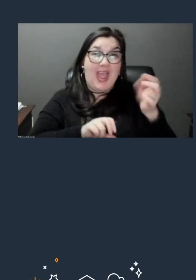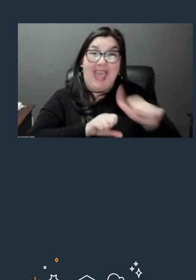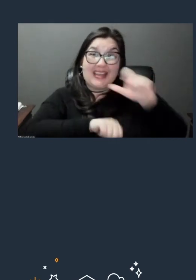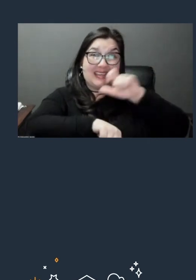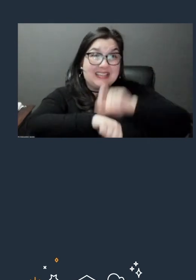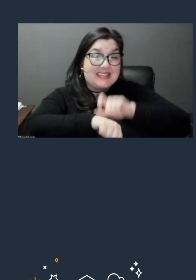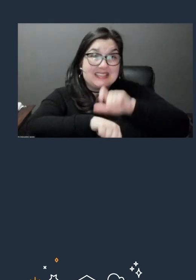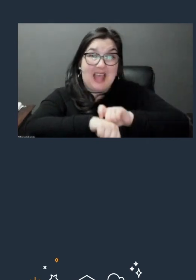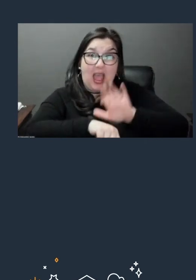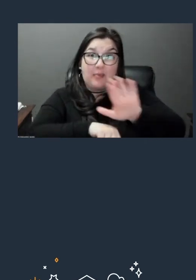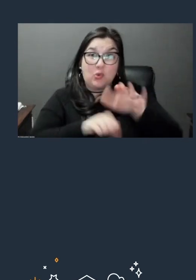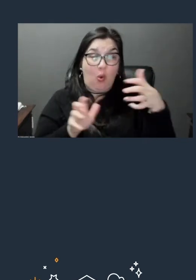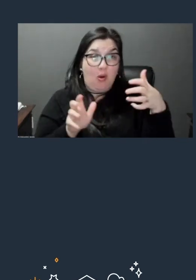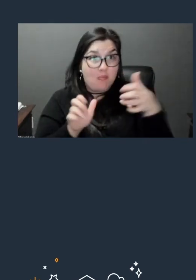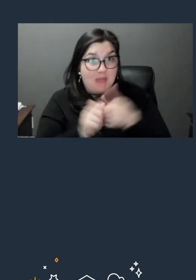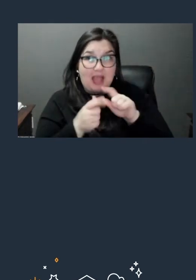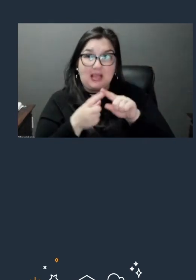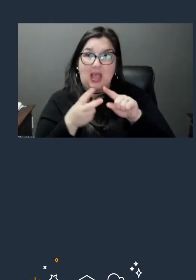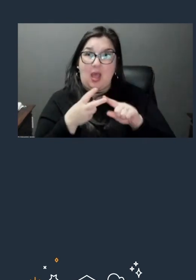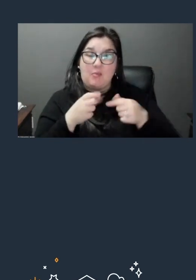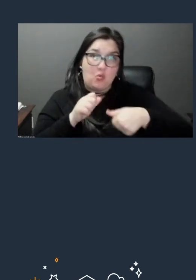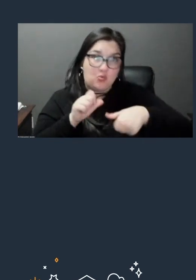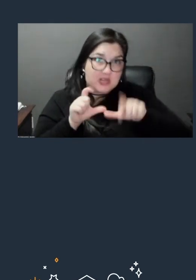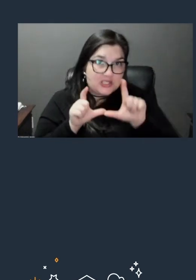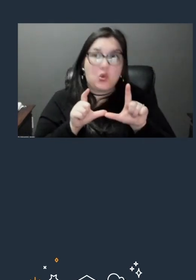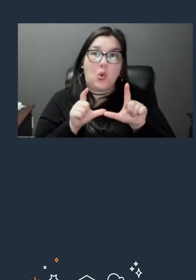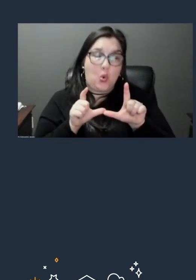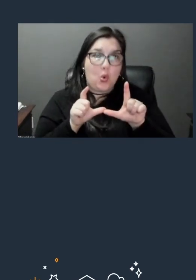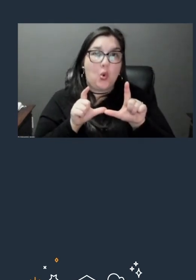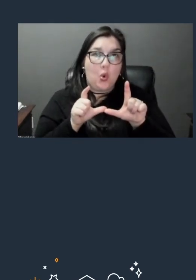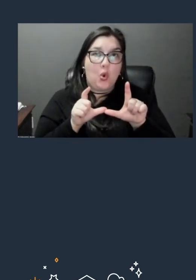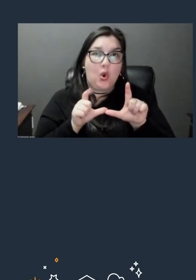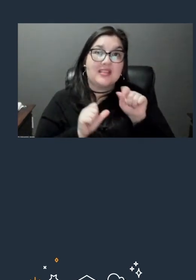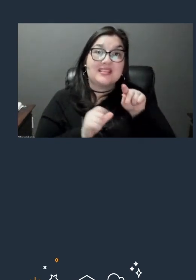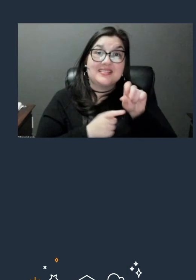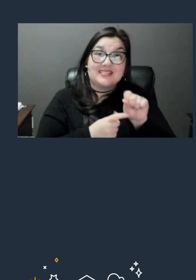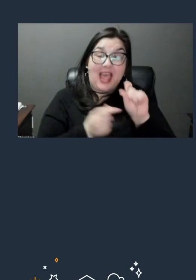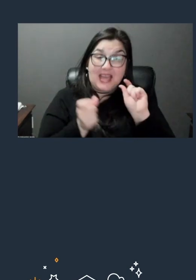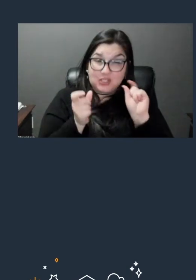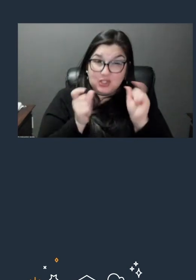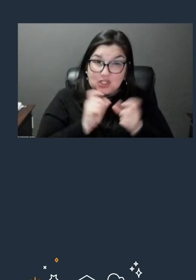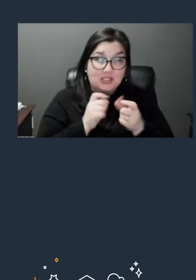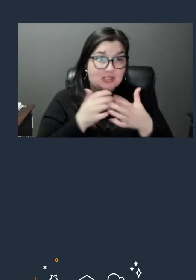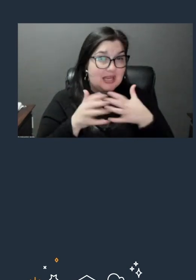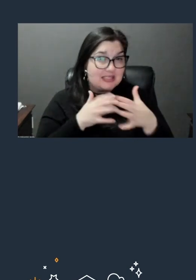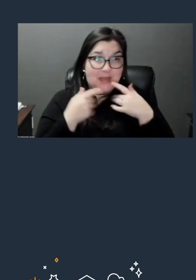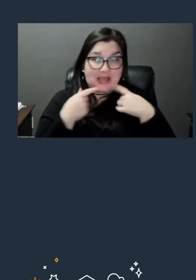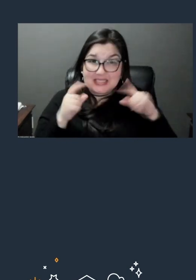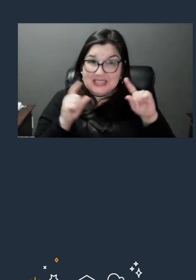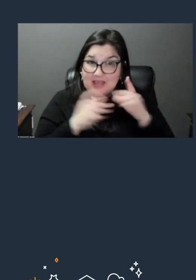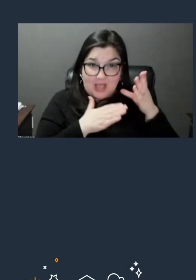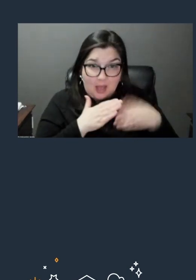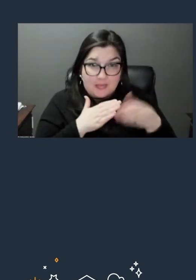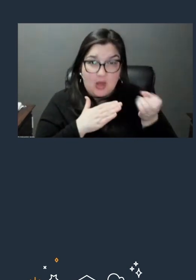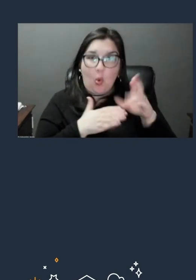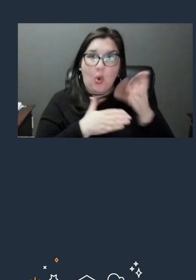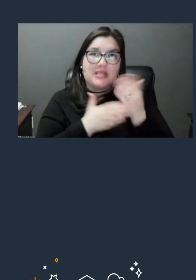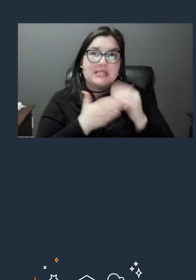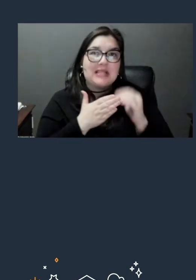or any copy jobs that you have, their status changes, whether they're successfully completed, or if for some reason they fail, you can configure to receive